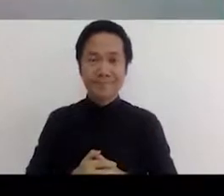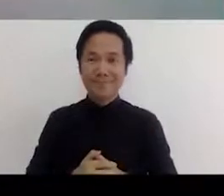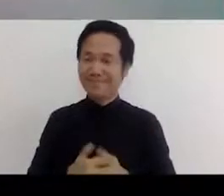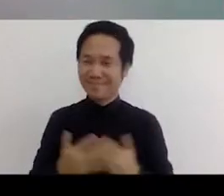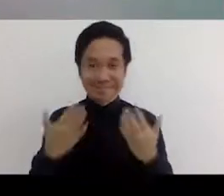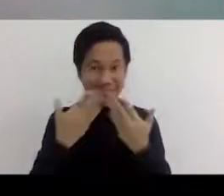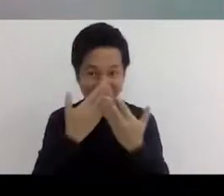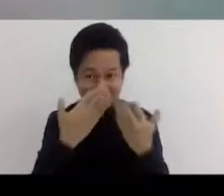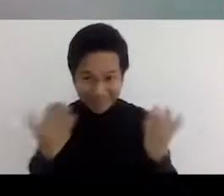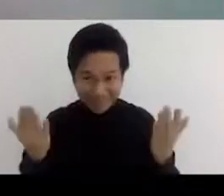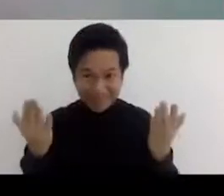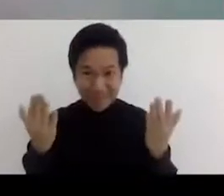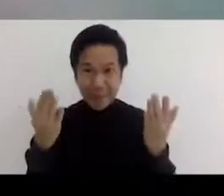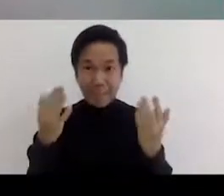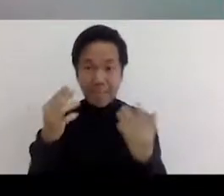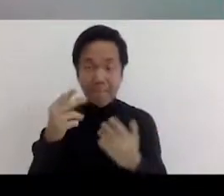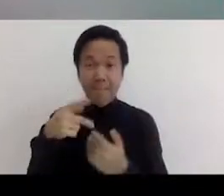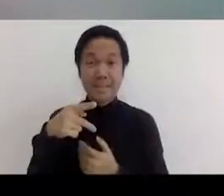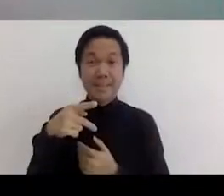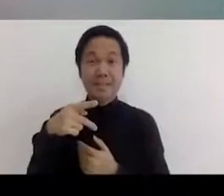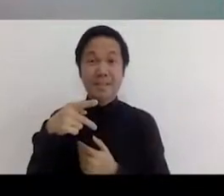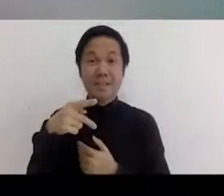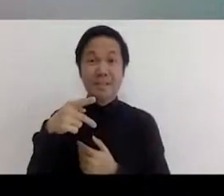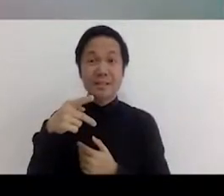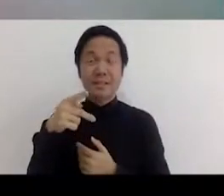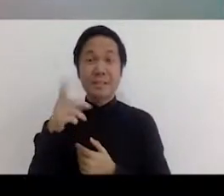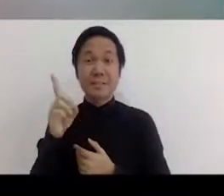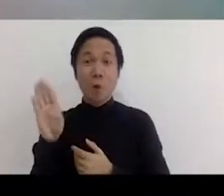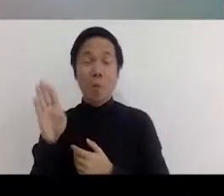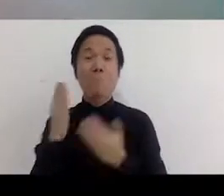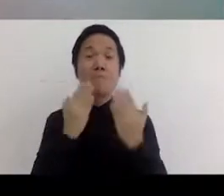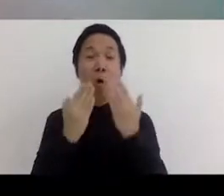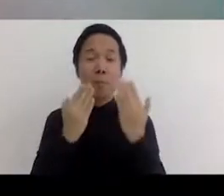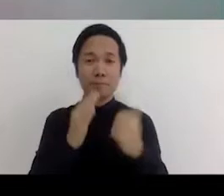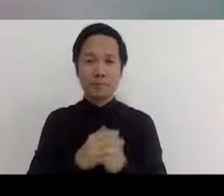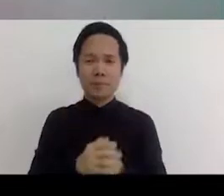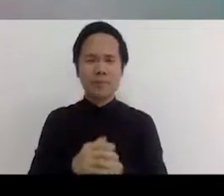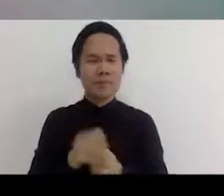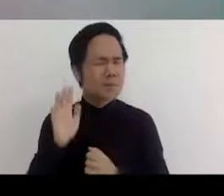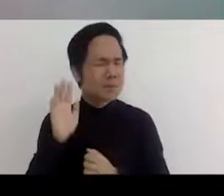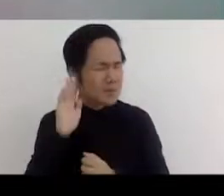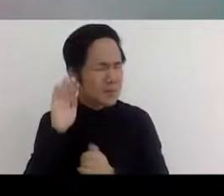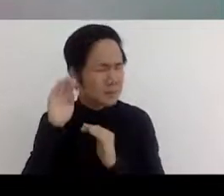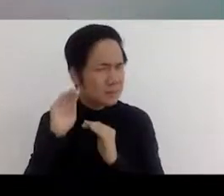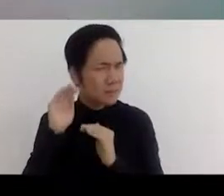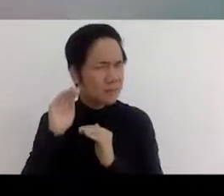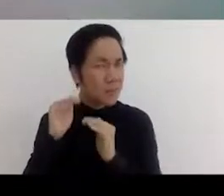Greetings from the Pacific Disability Forum. Is that better? - Thank you so much. You can shout as loud as you like. - Thank you.